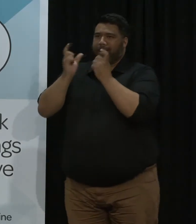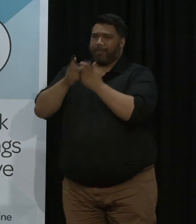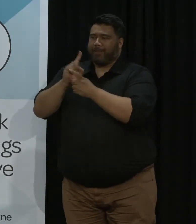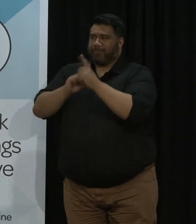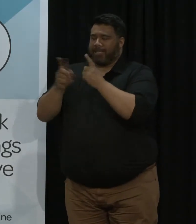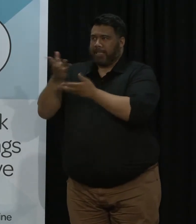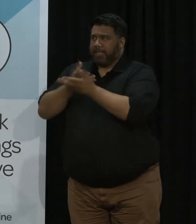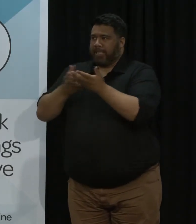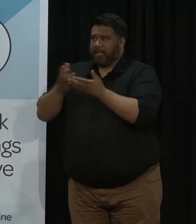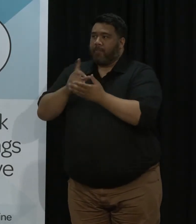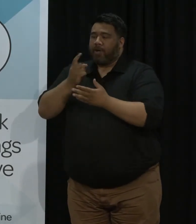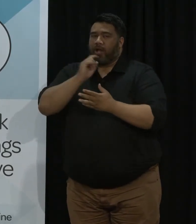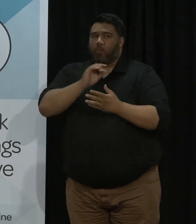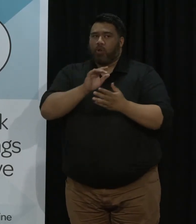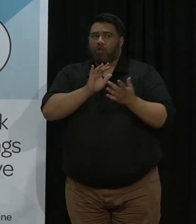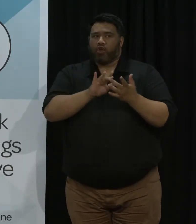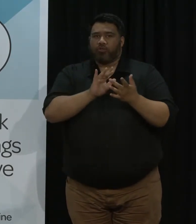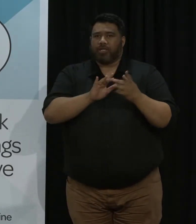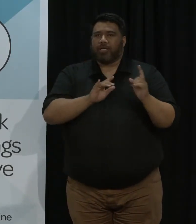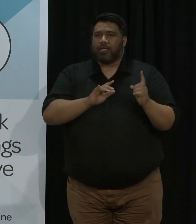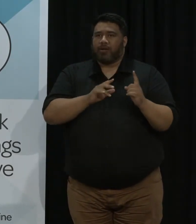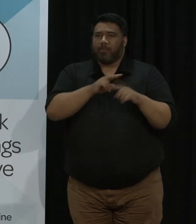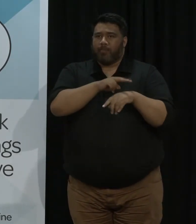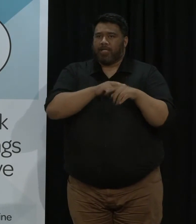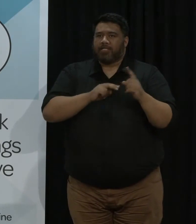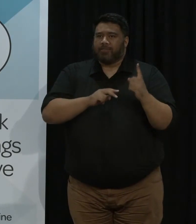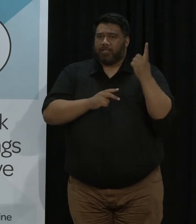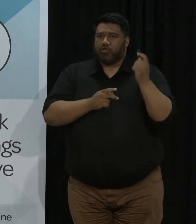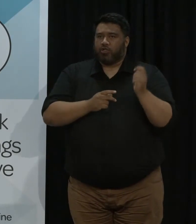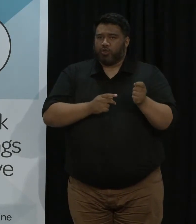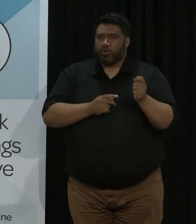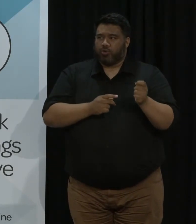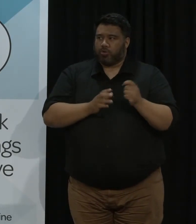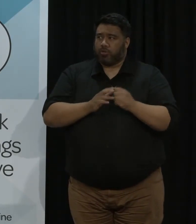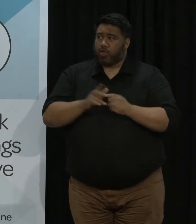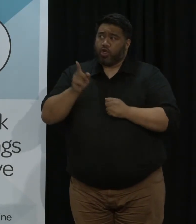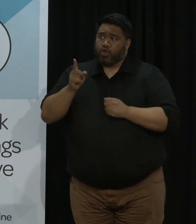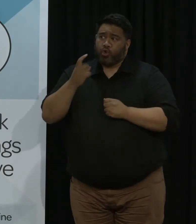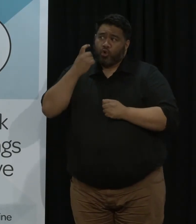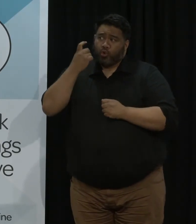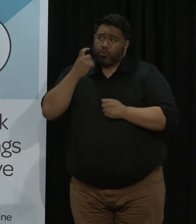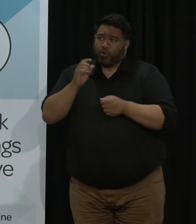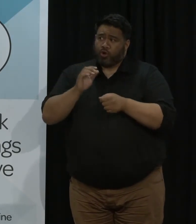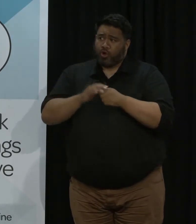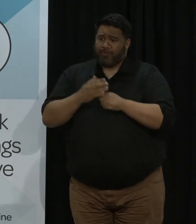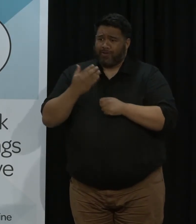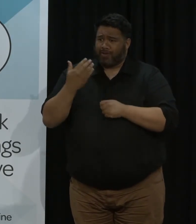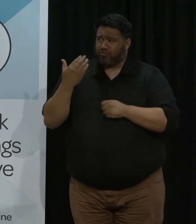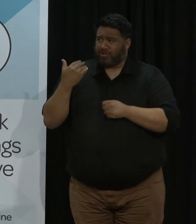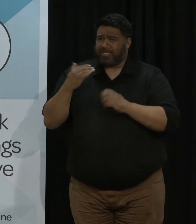the incident in Auckland yet as a result of Cabinet meetings throughout the afternoon but I do intend to touch base with